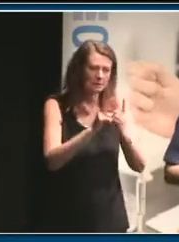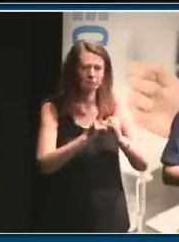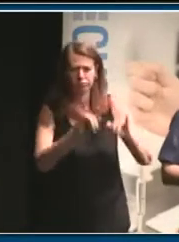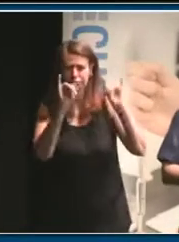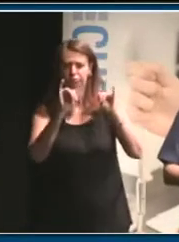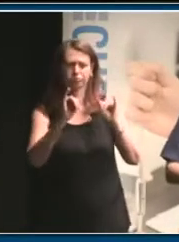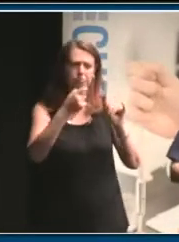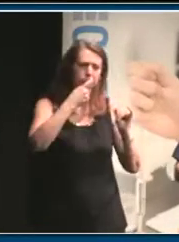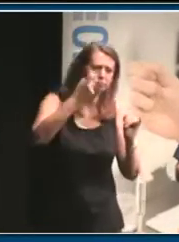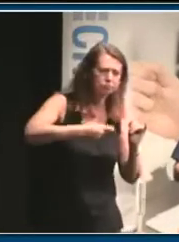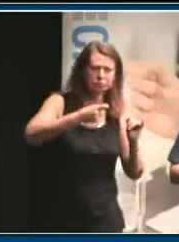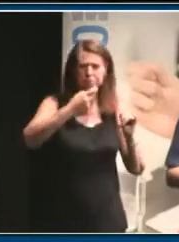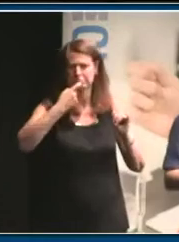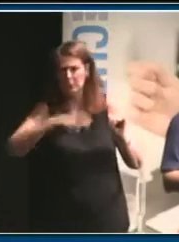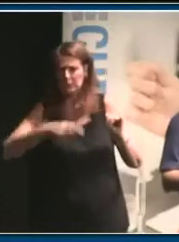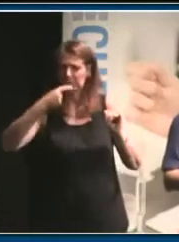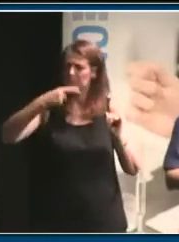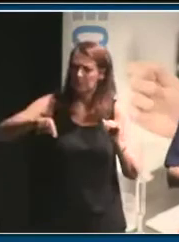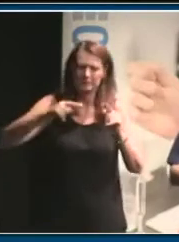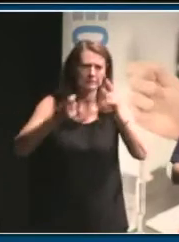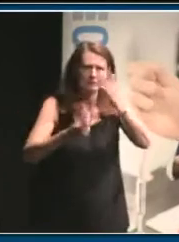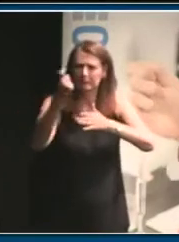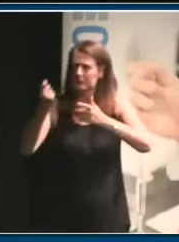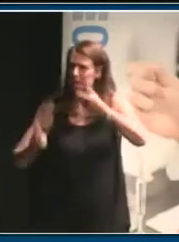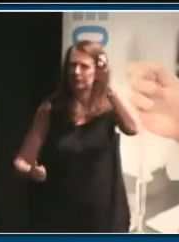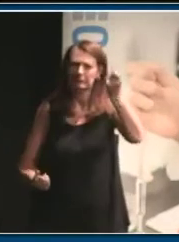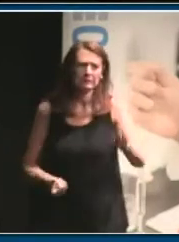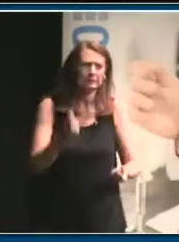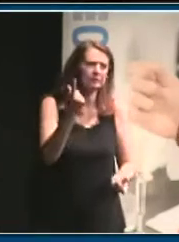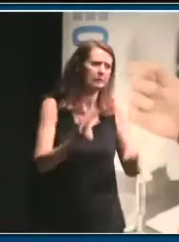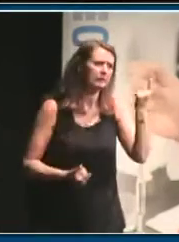happening, this dangerous thing that is happening, and over and over and over we're inundated with